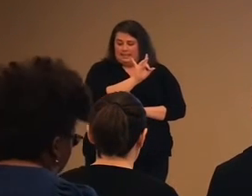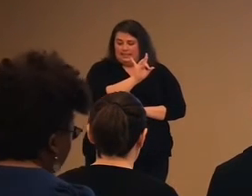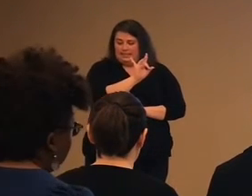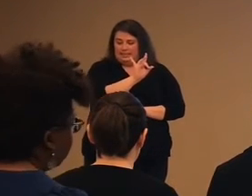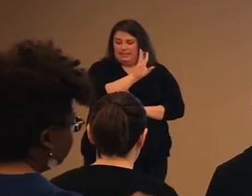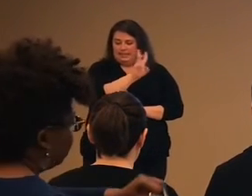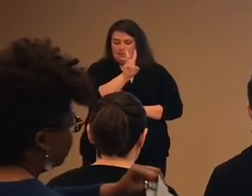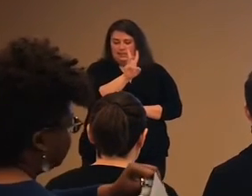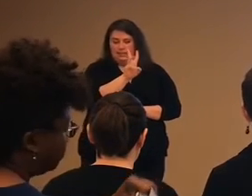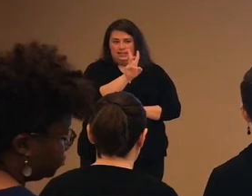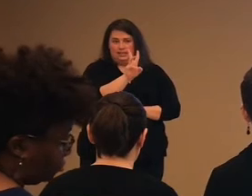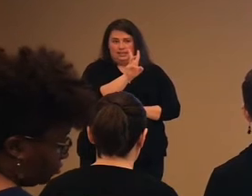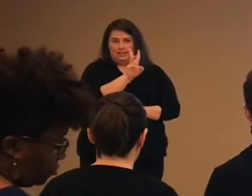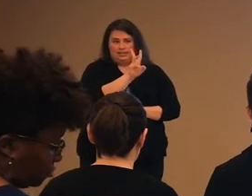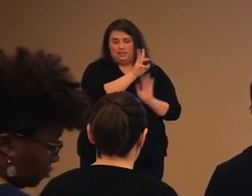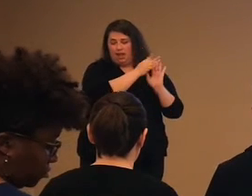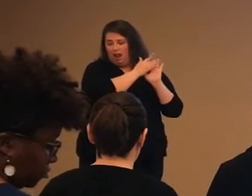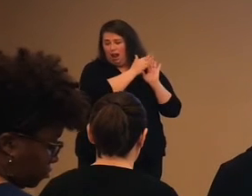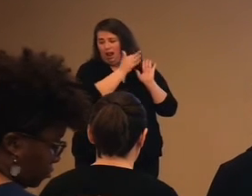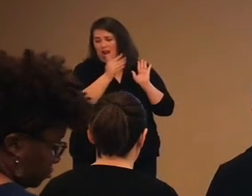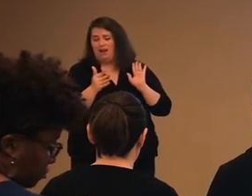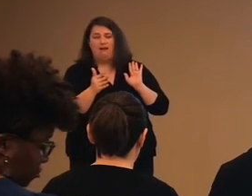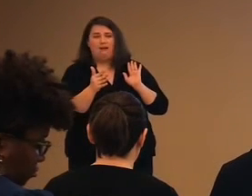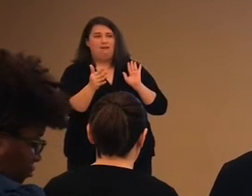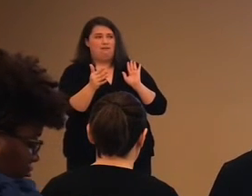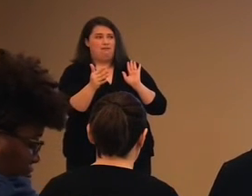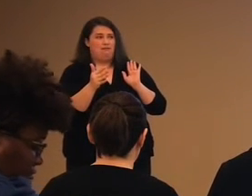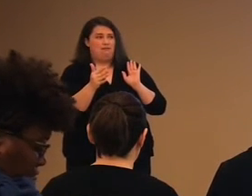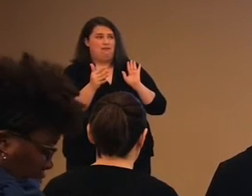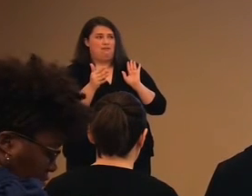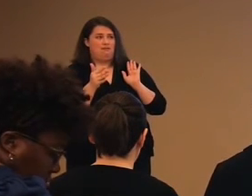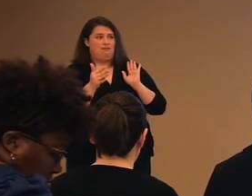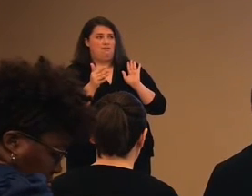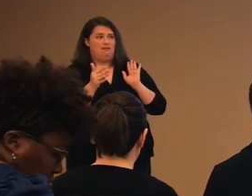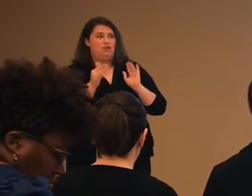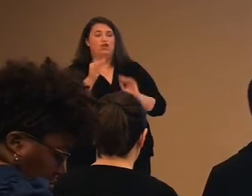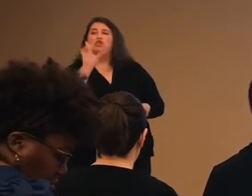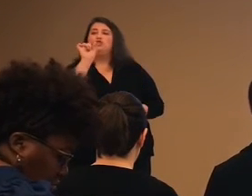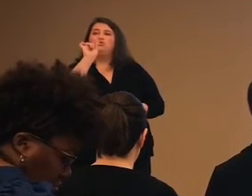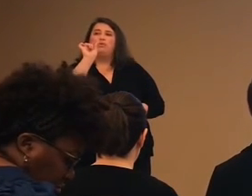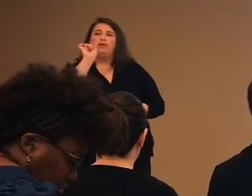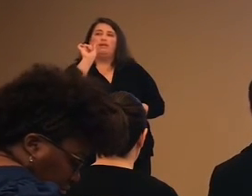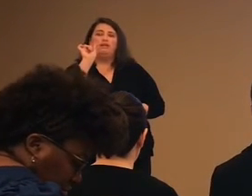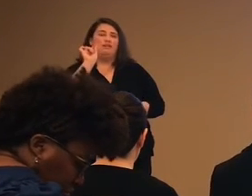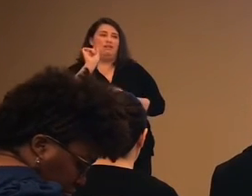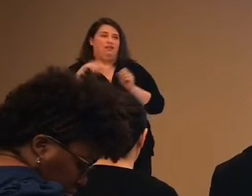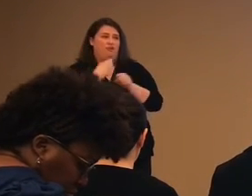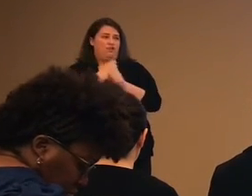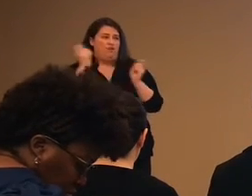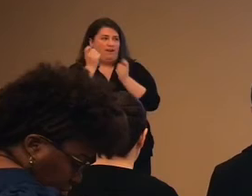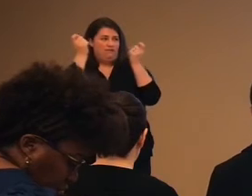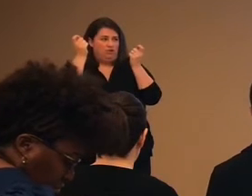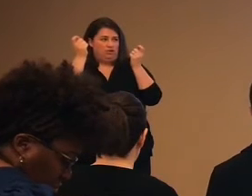1866 fast forward to the 20th anniversary of the passing of a DA